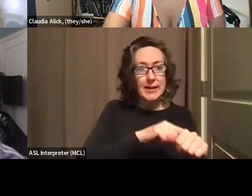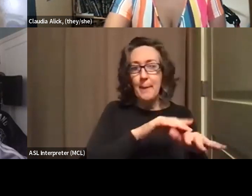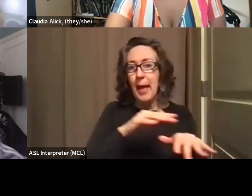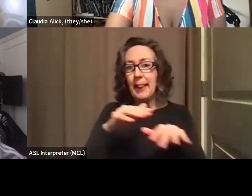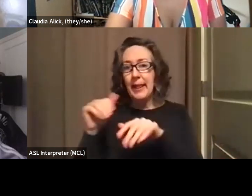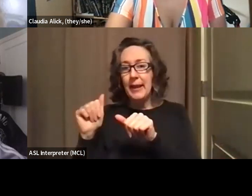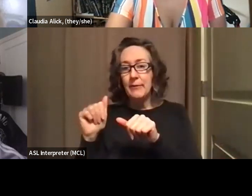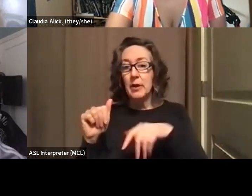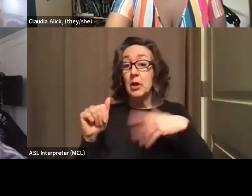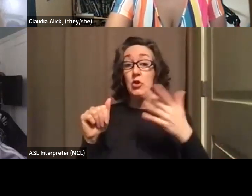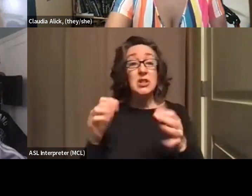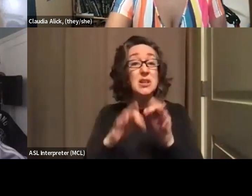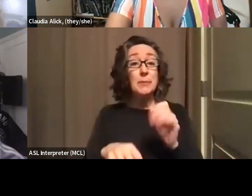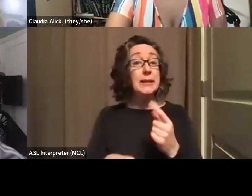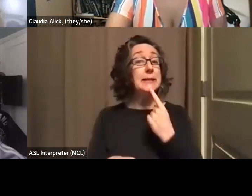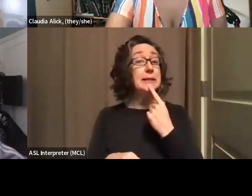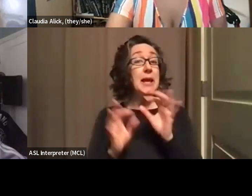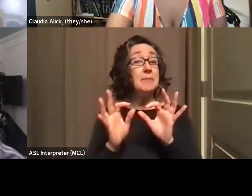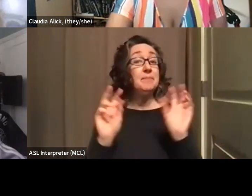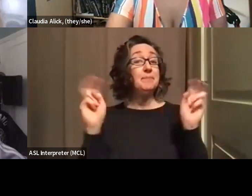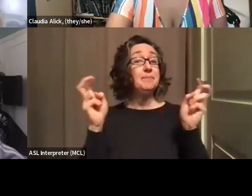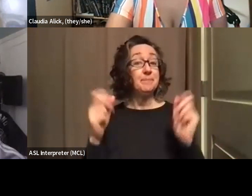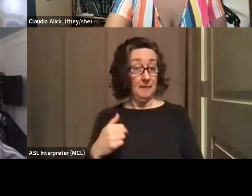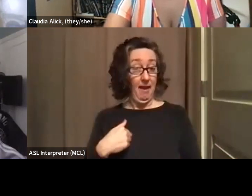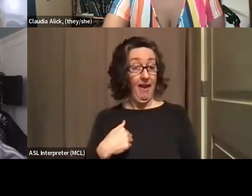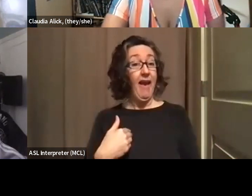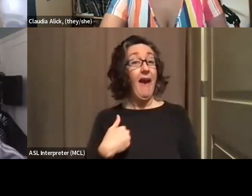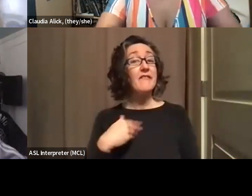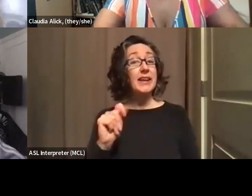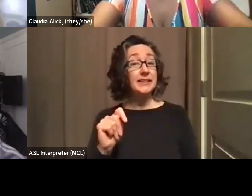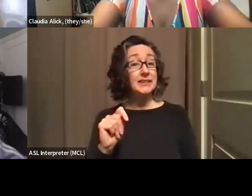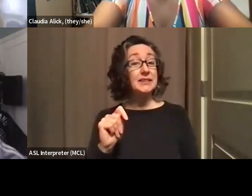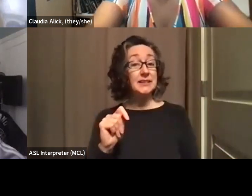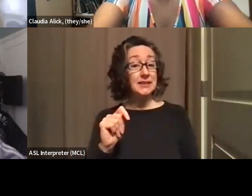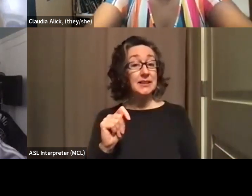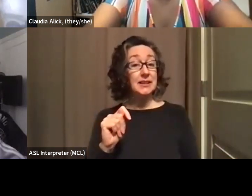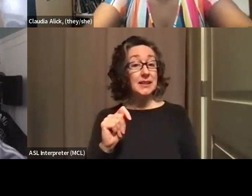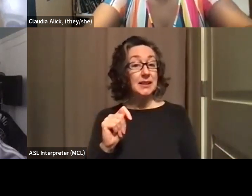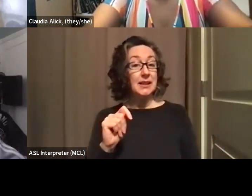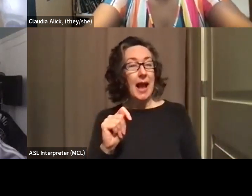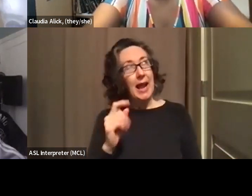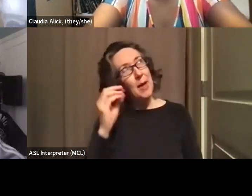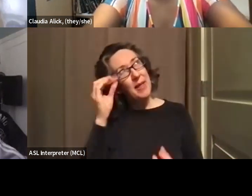saying that, you know, I have it, and it's something I have been thinking about since